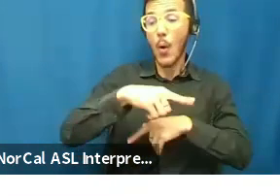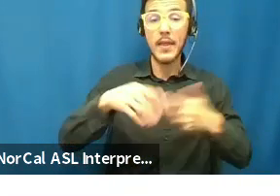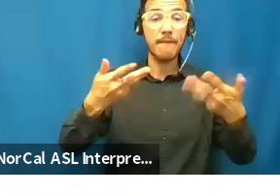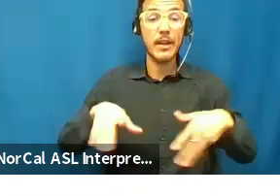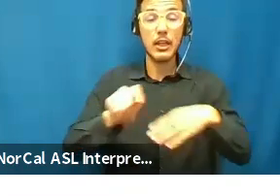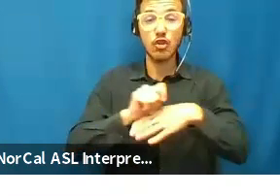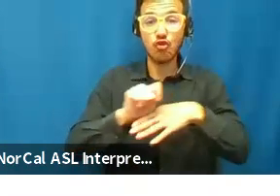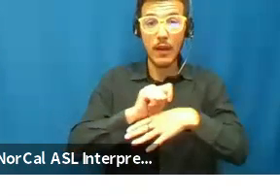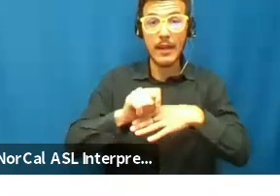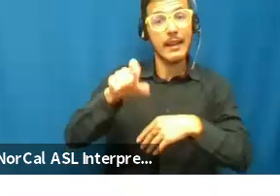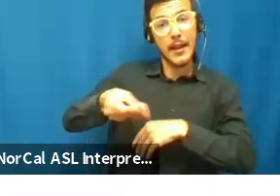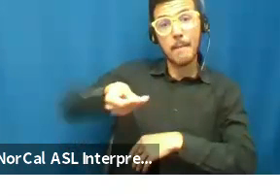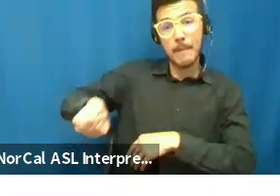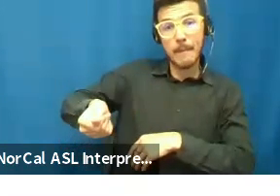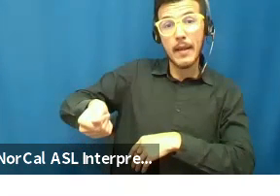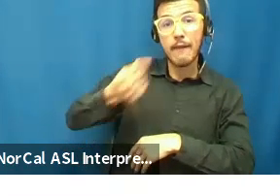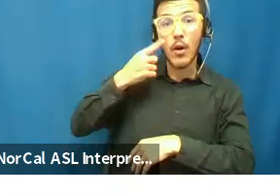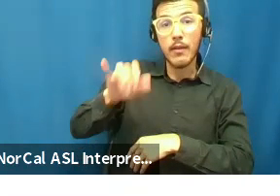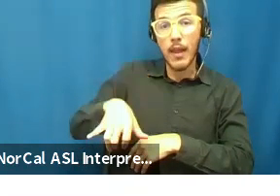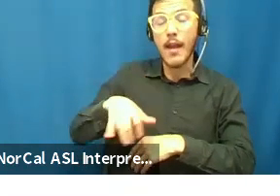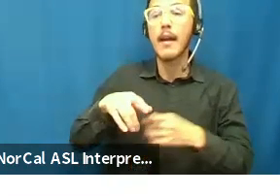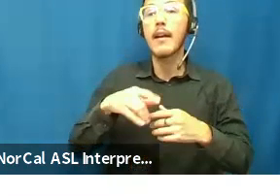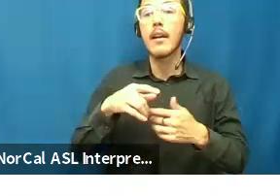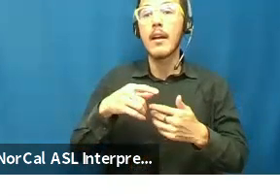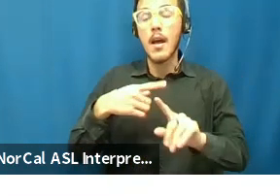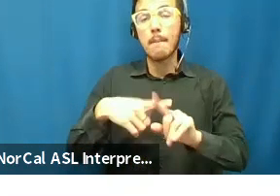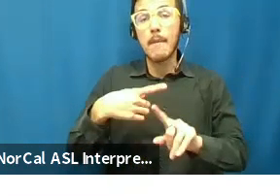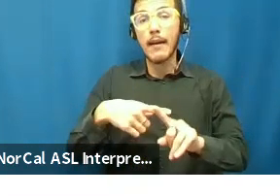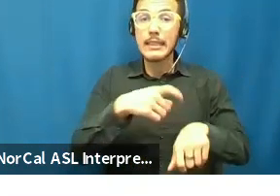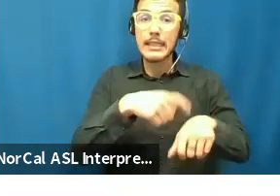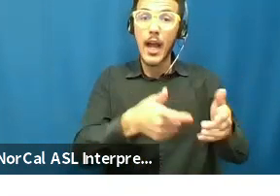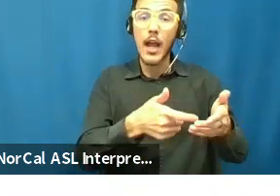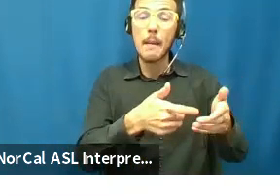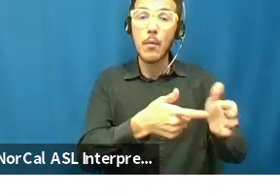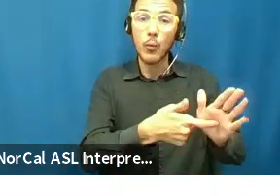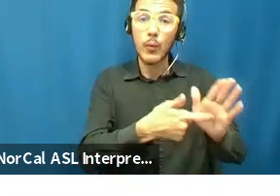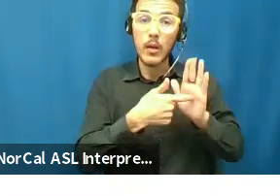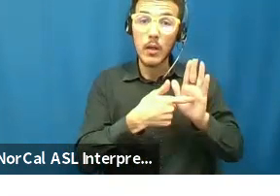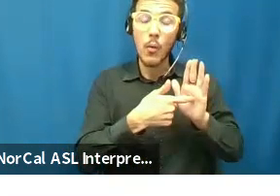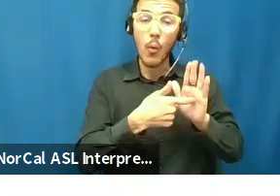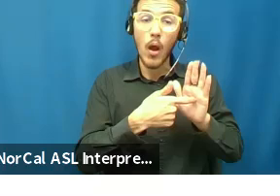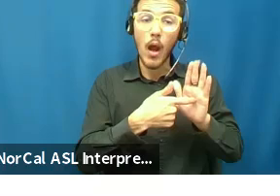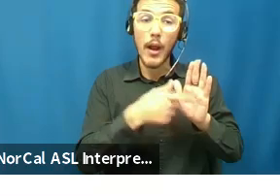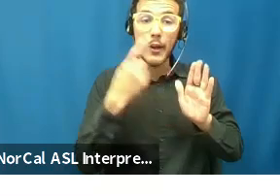also the time that it took staff members to ask disability related questions. So, for example,